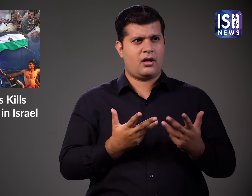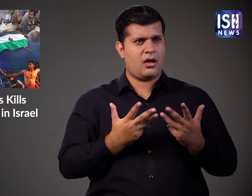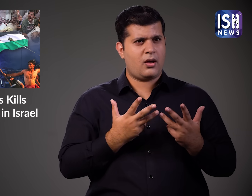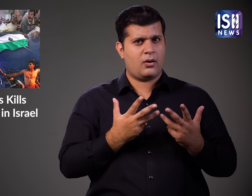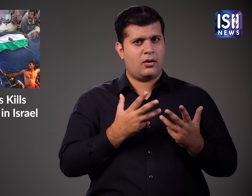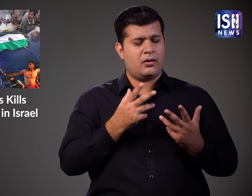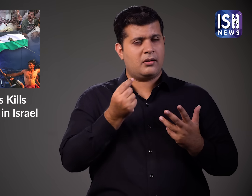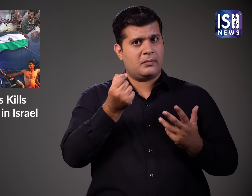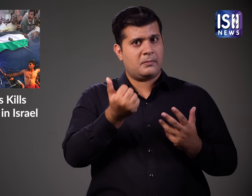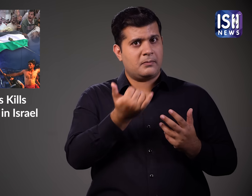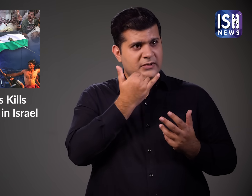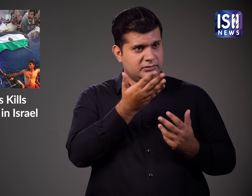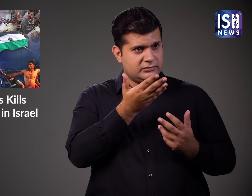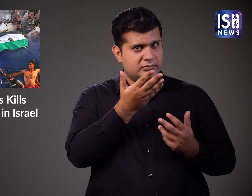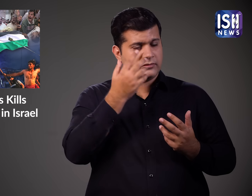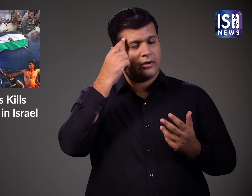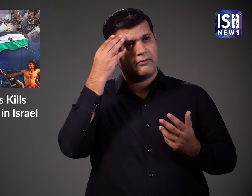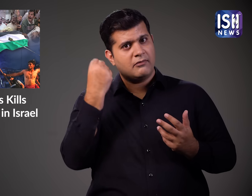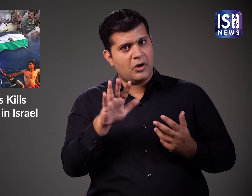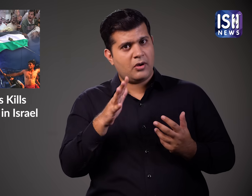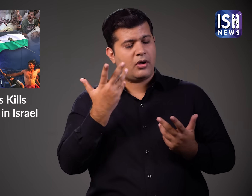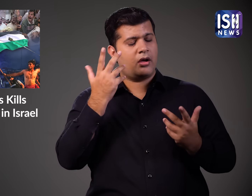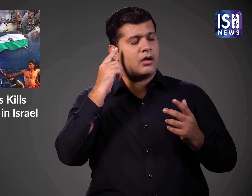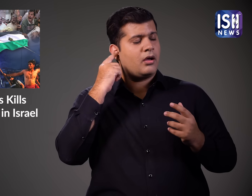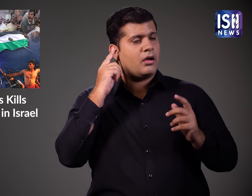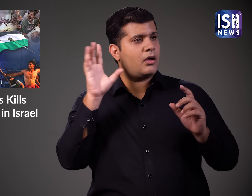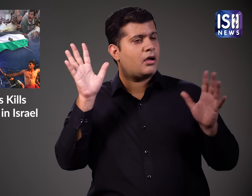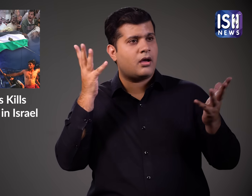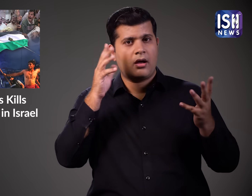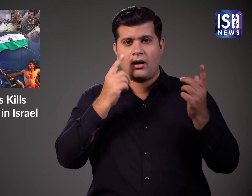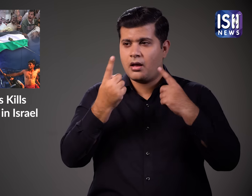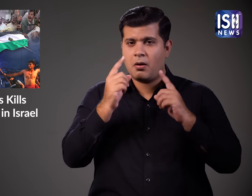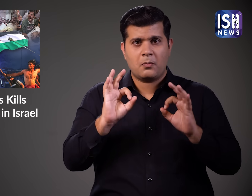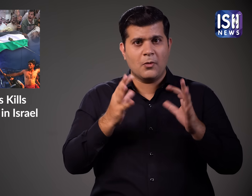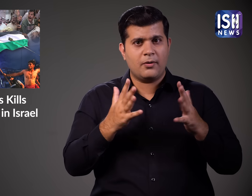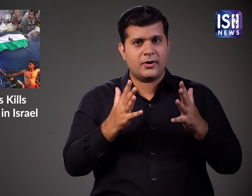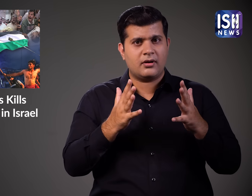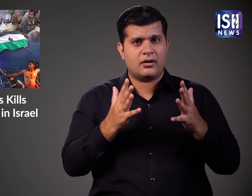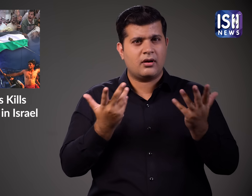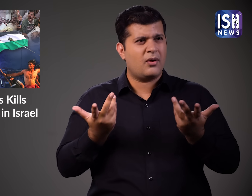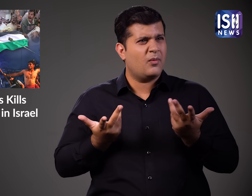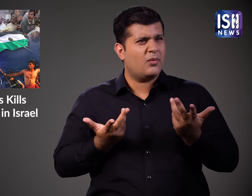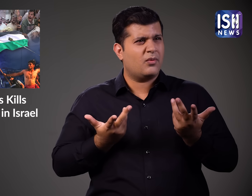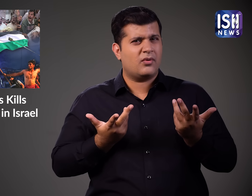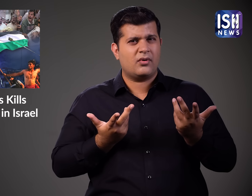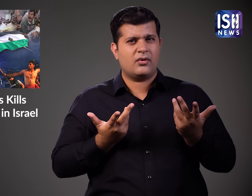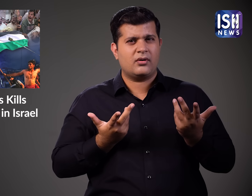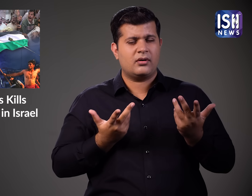Did Mossad make a mistake this time or did they miss the information?